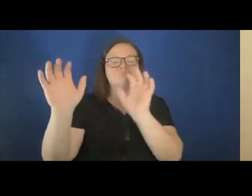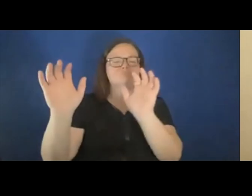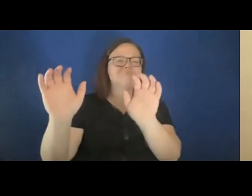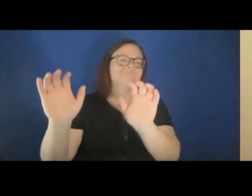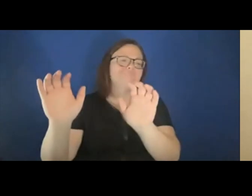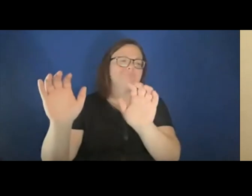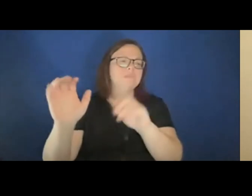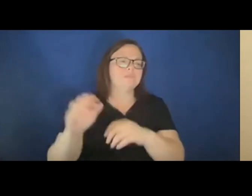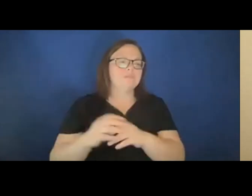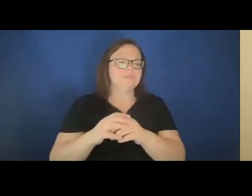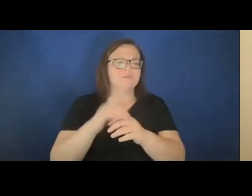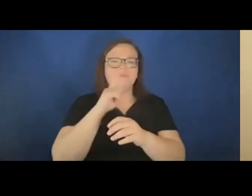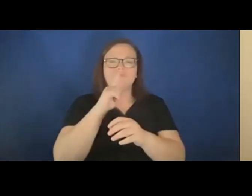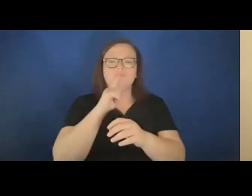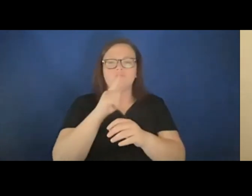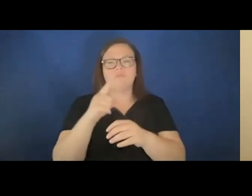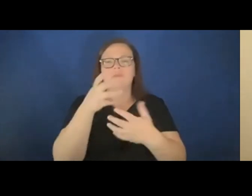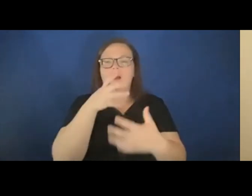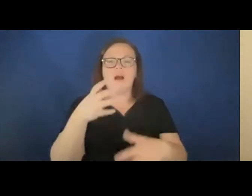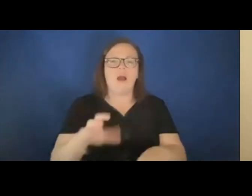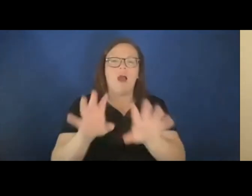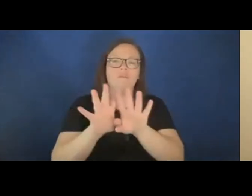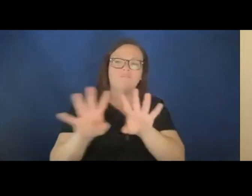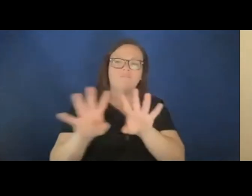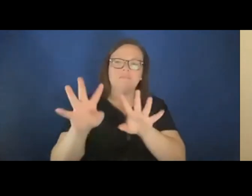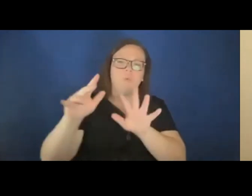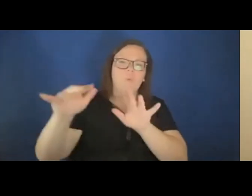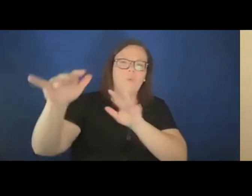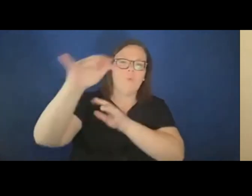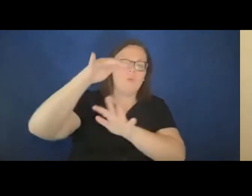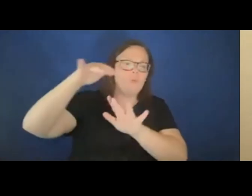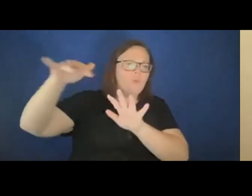steam rising from a hot fence